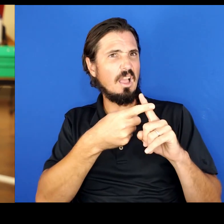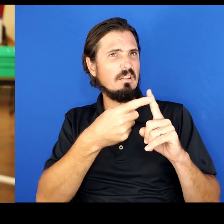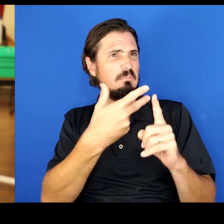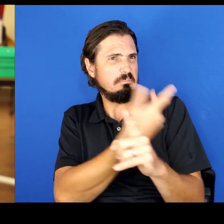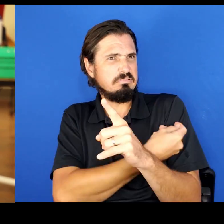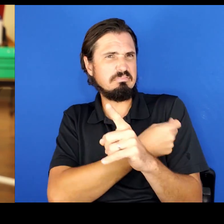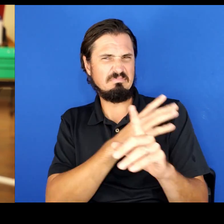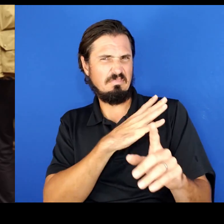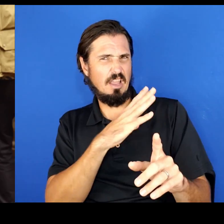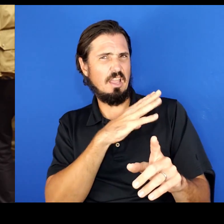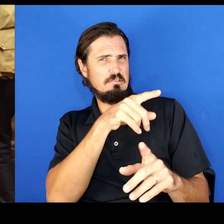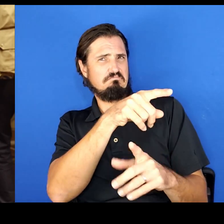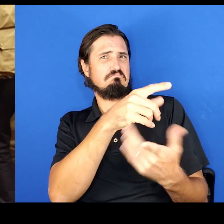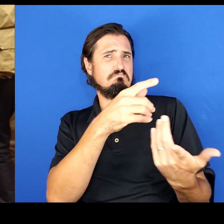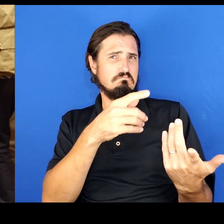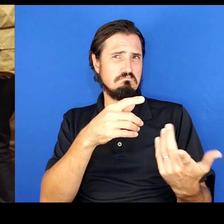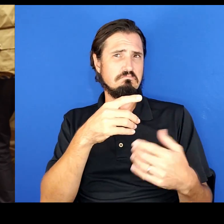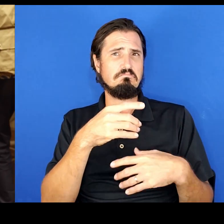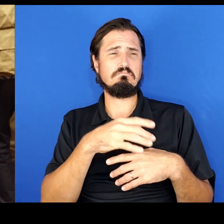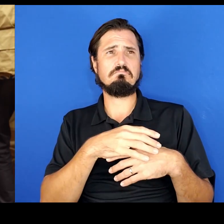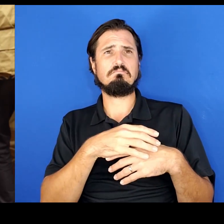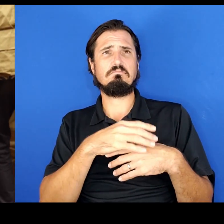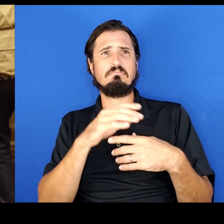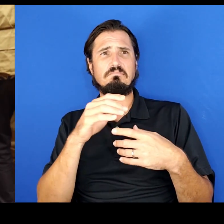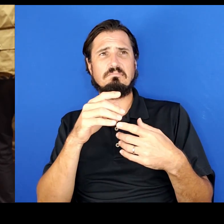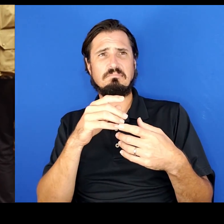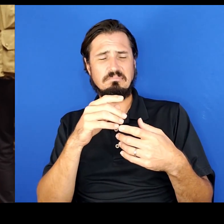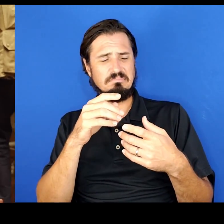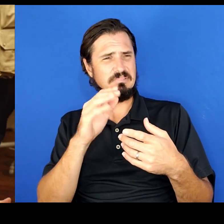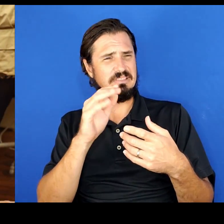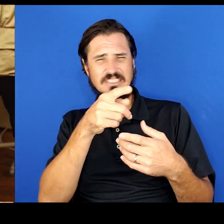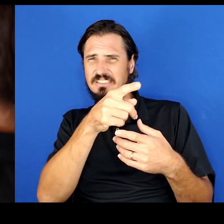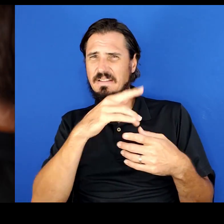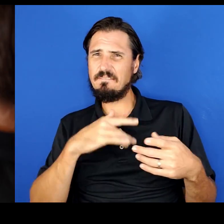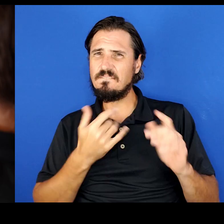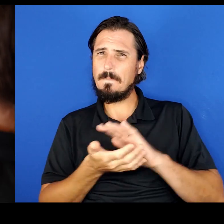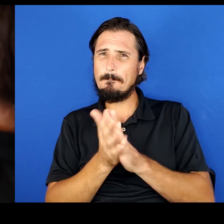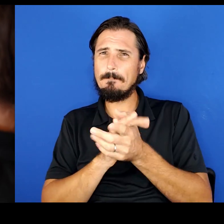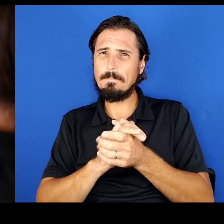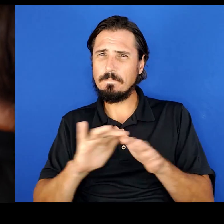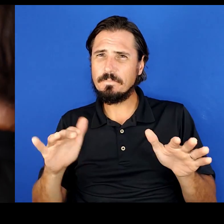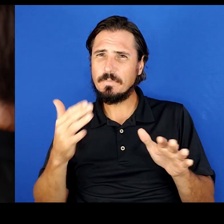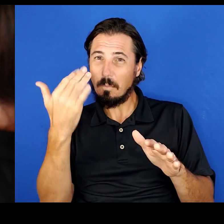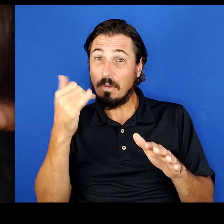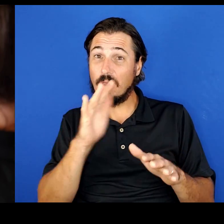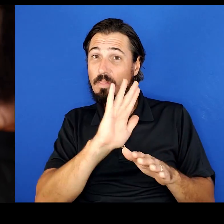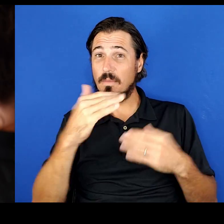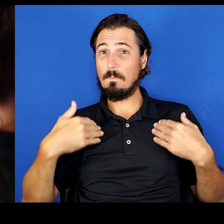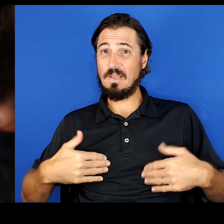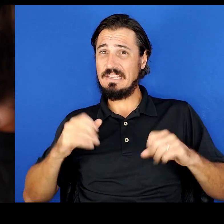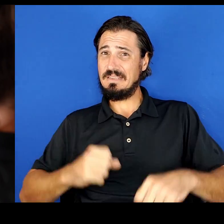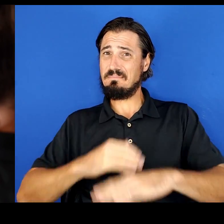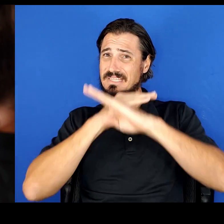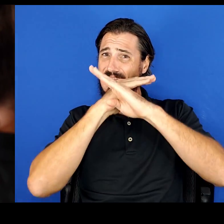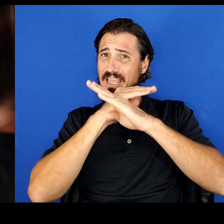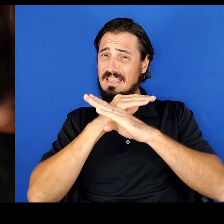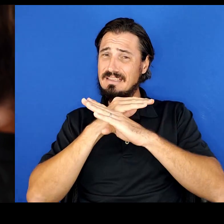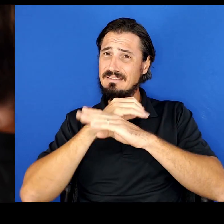vaccine, and we see the relief they feel, the peace of mind they gain in knowing that they have this added level of protection.